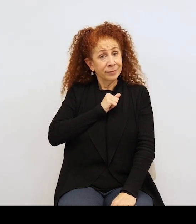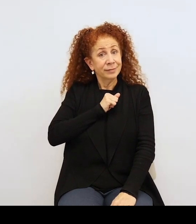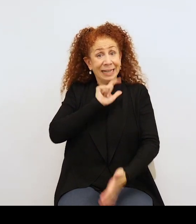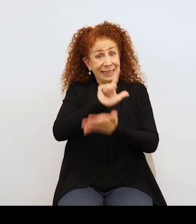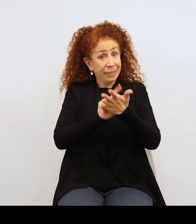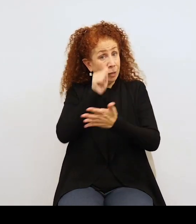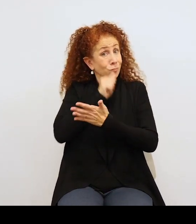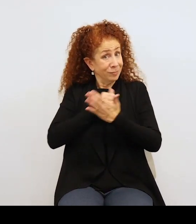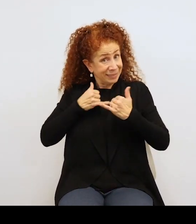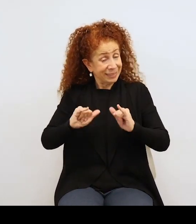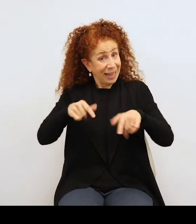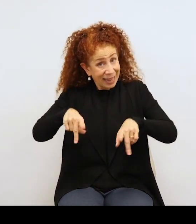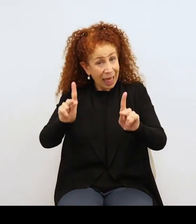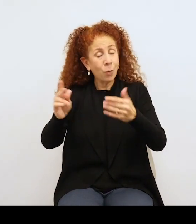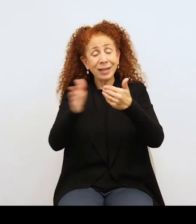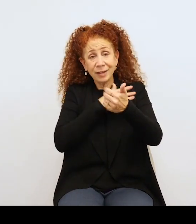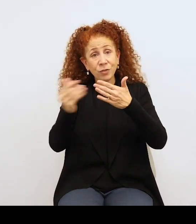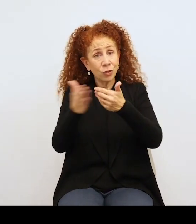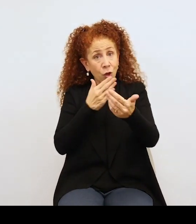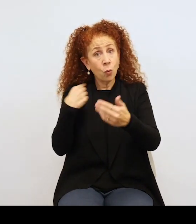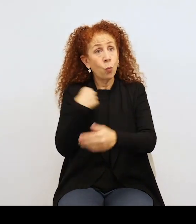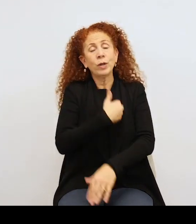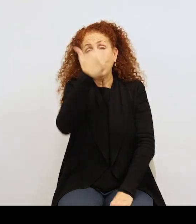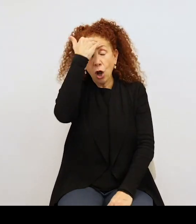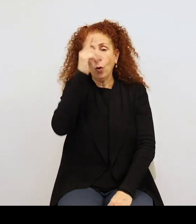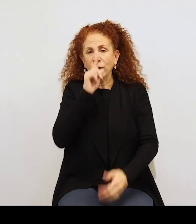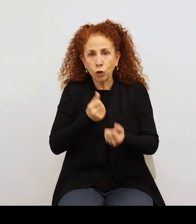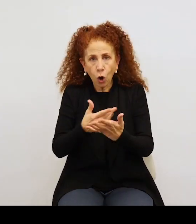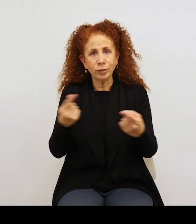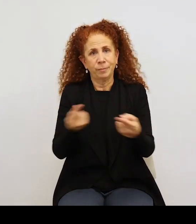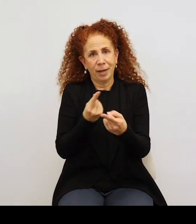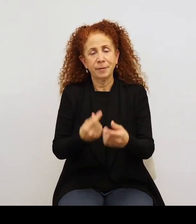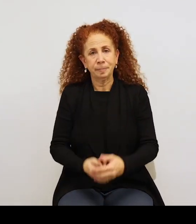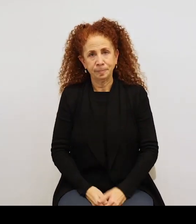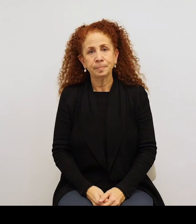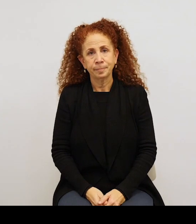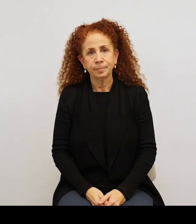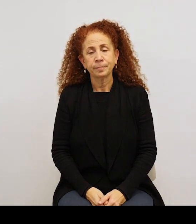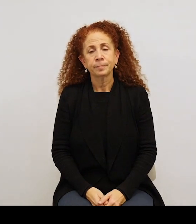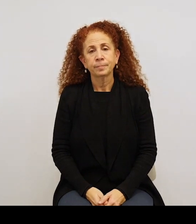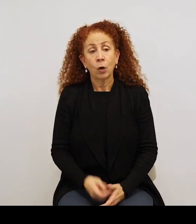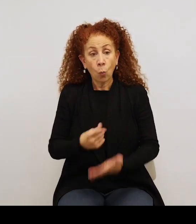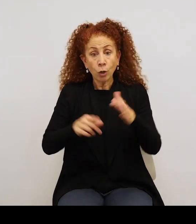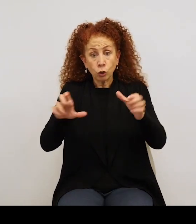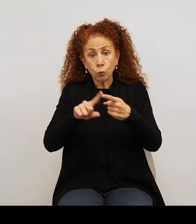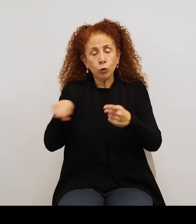tolerated, despite the knowledge what this is actually doing to these animals.